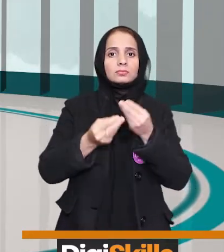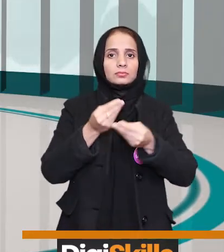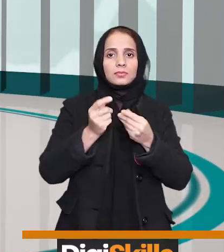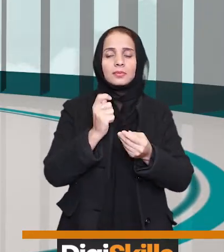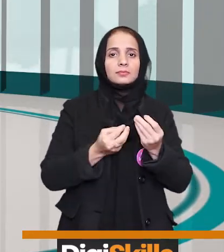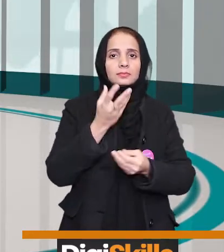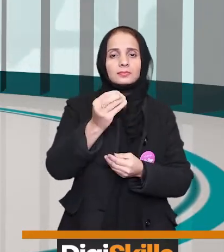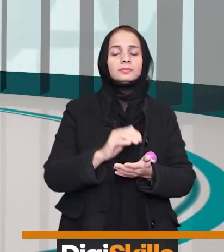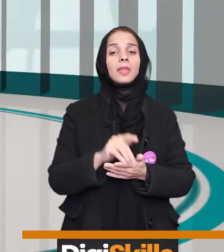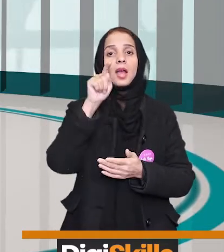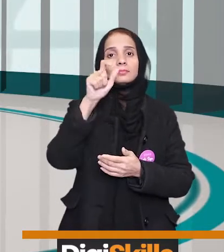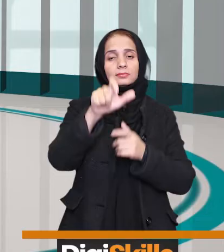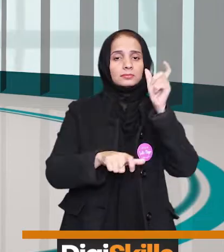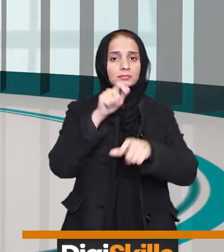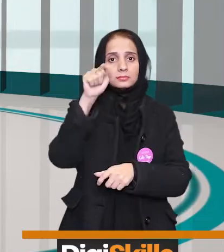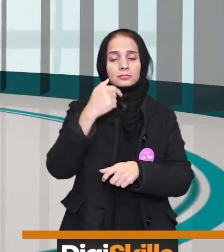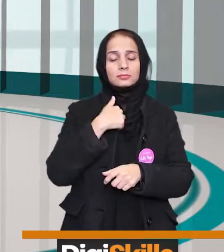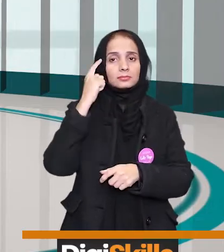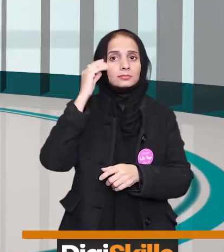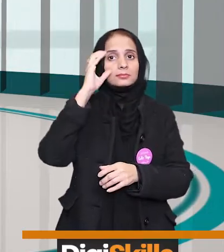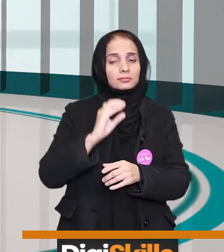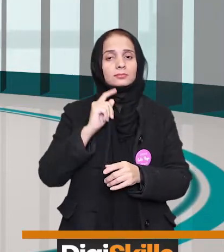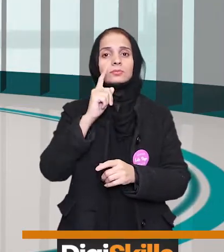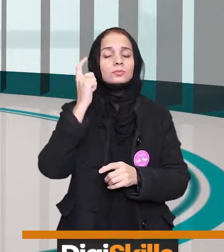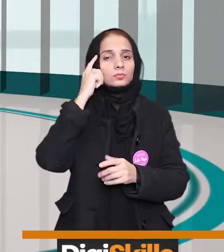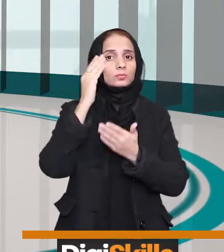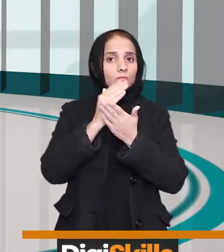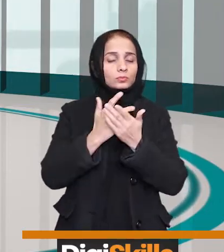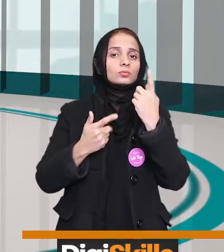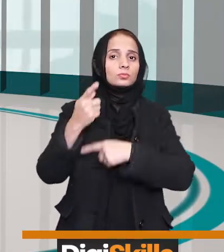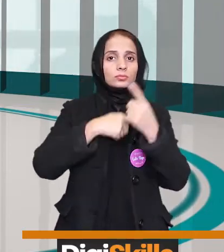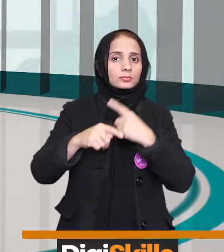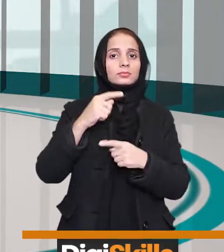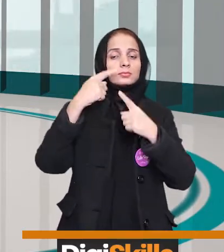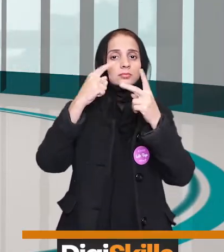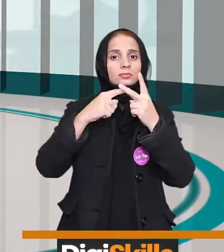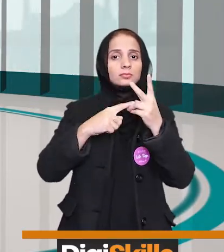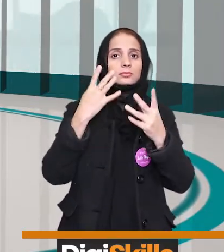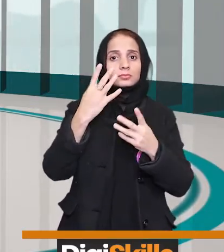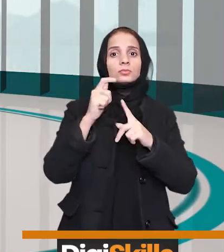So for us to realize how to price ourselves let’s just look at these four important things.